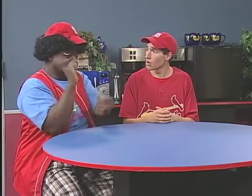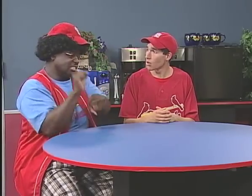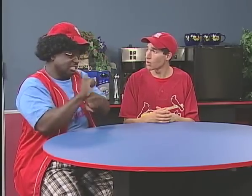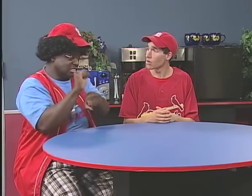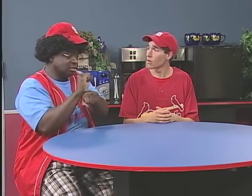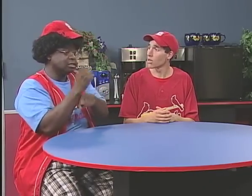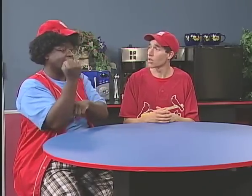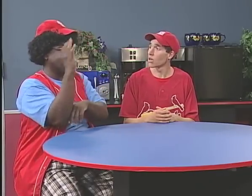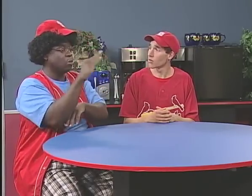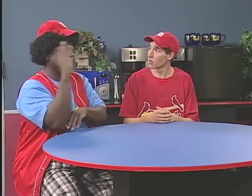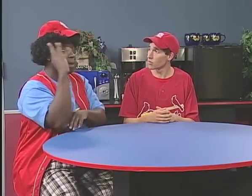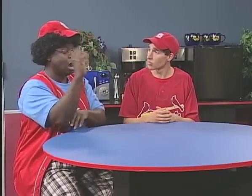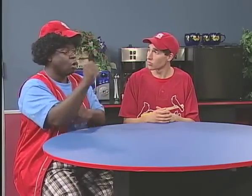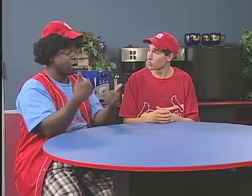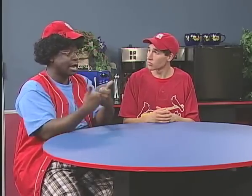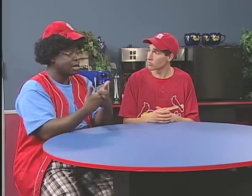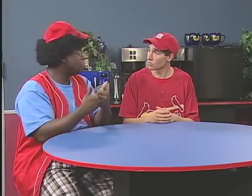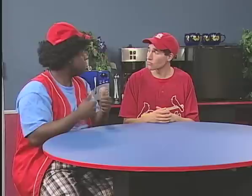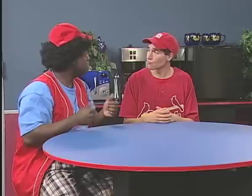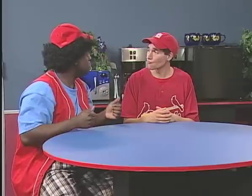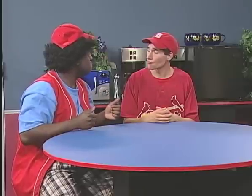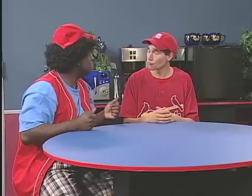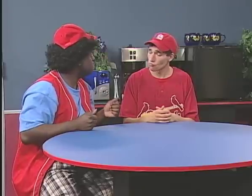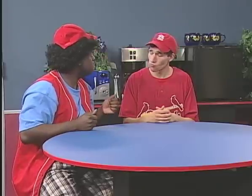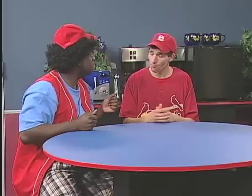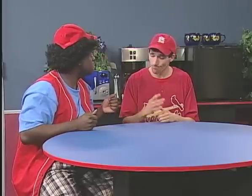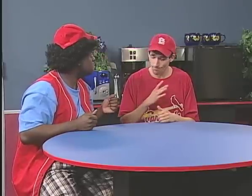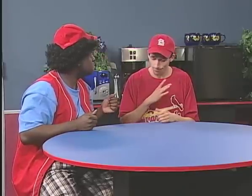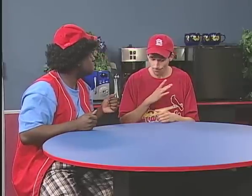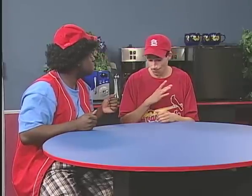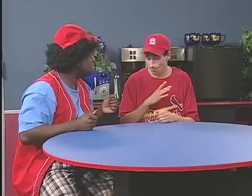THEN SATURDAY AFTERNOON WE TAKE OFF TO THE GAME. FINE.